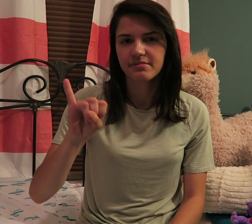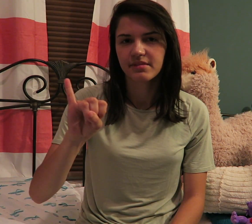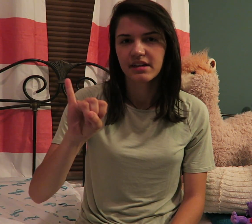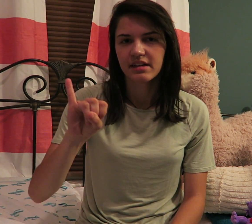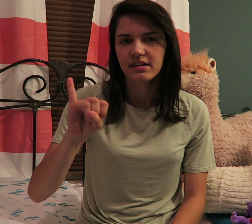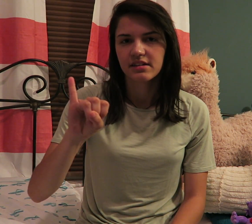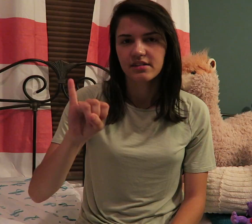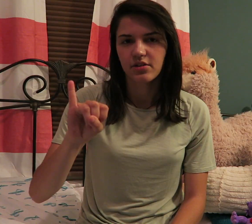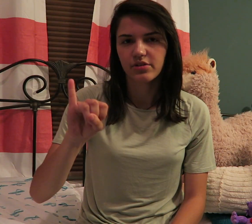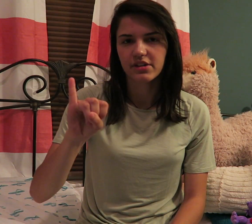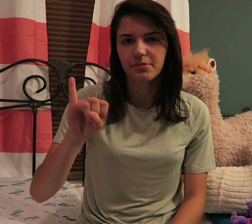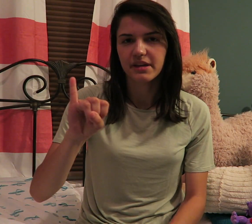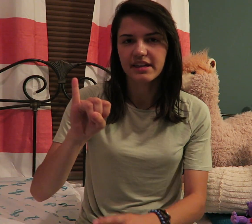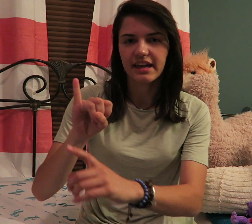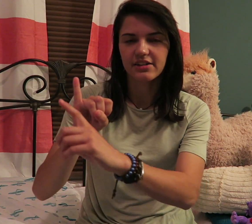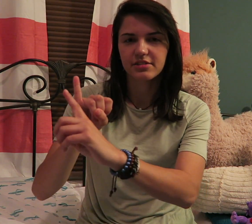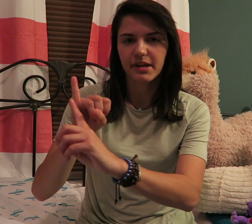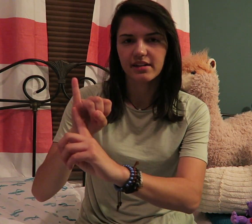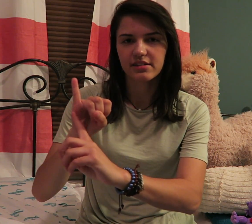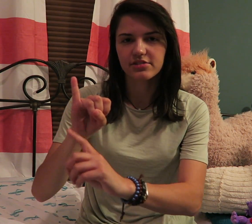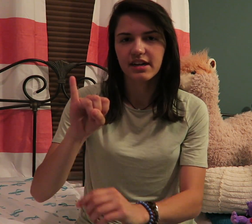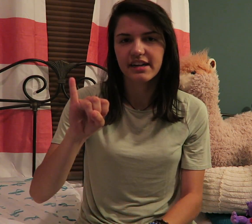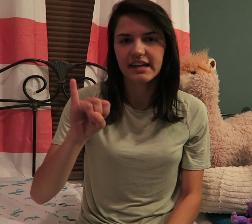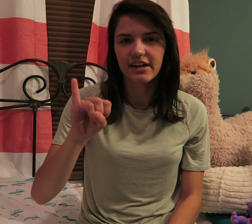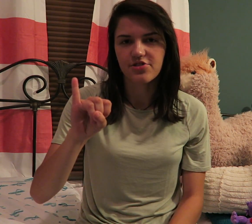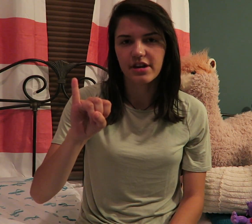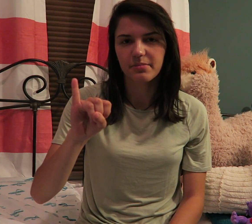I - Holding your pinky out to make a little tiny I shape